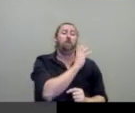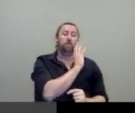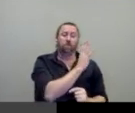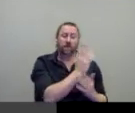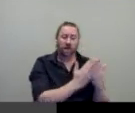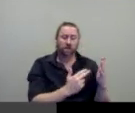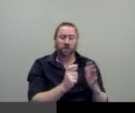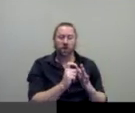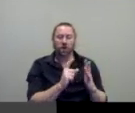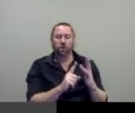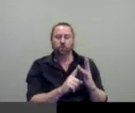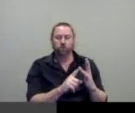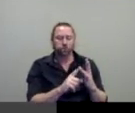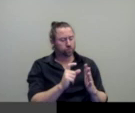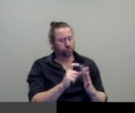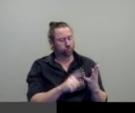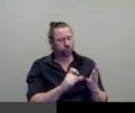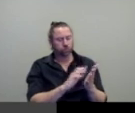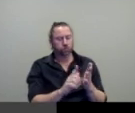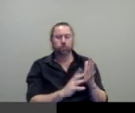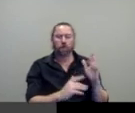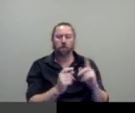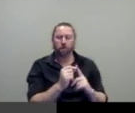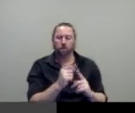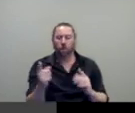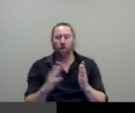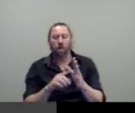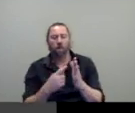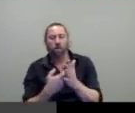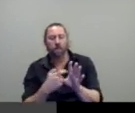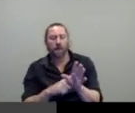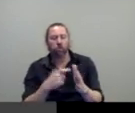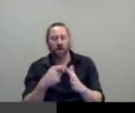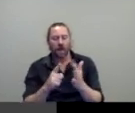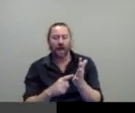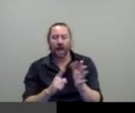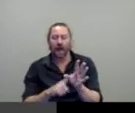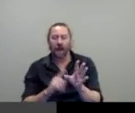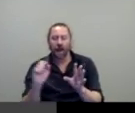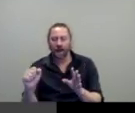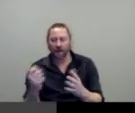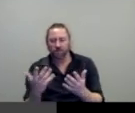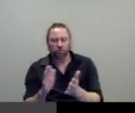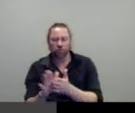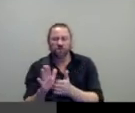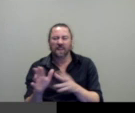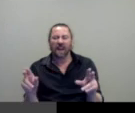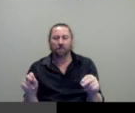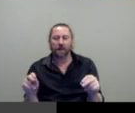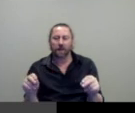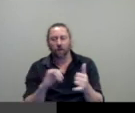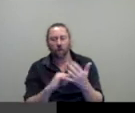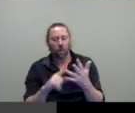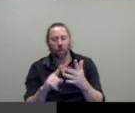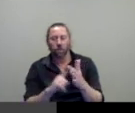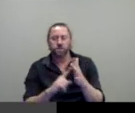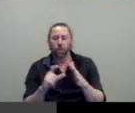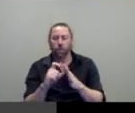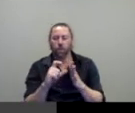artworks like Duchamp's ready-made or Mary Kelly's soiled diapers which propose that art doesn't need